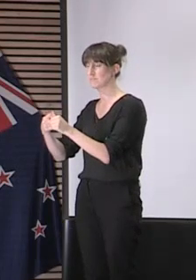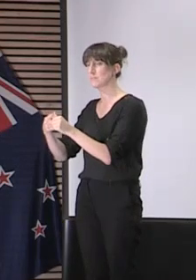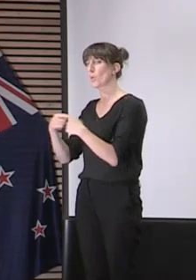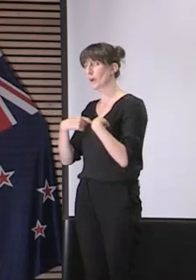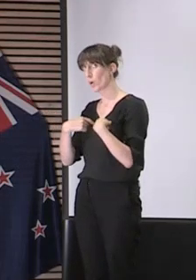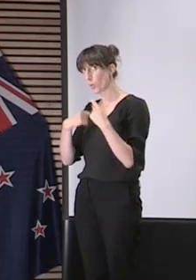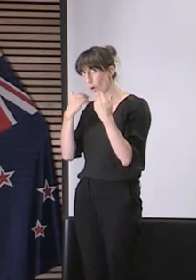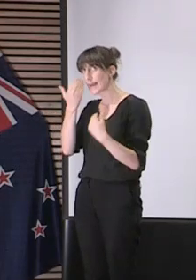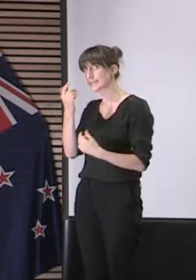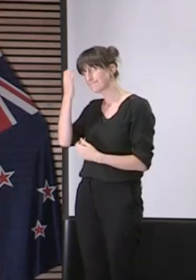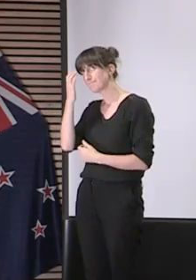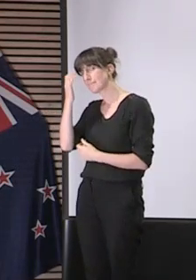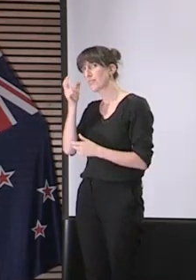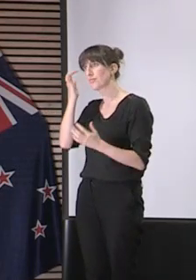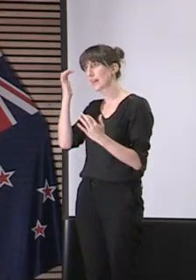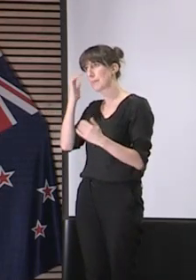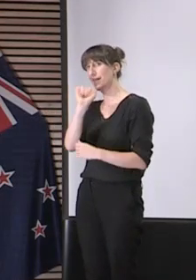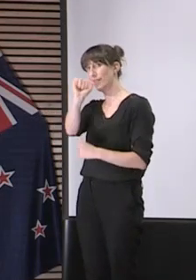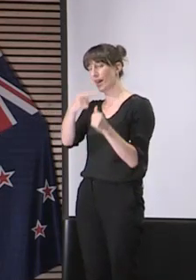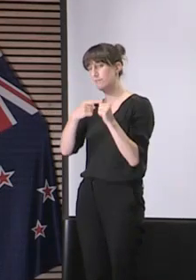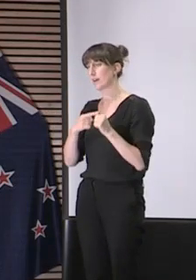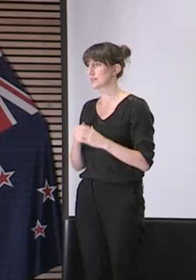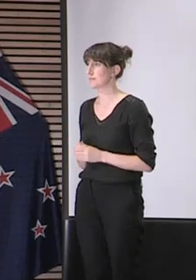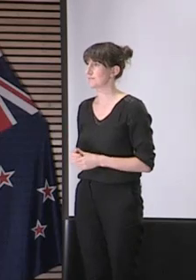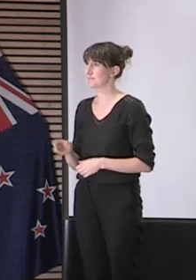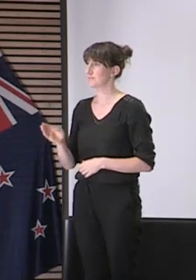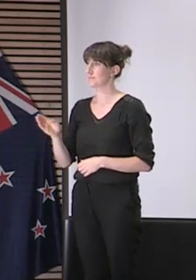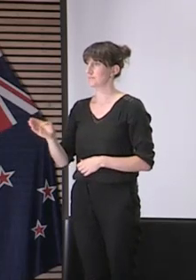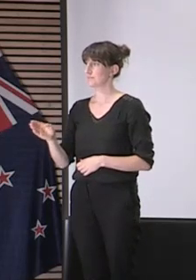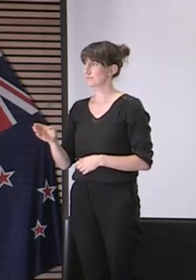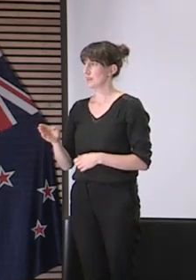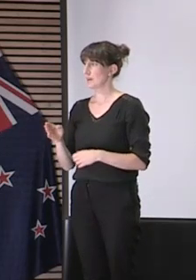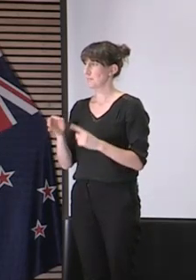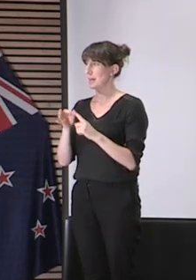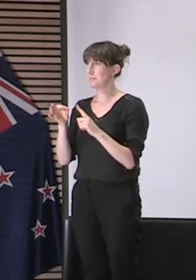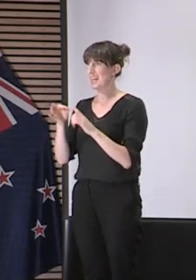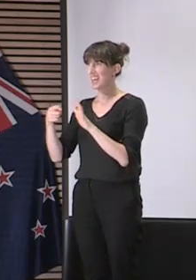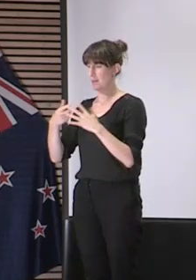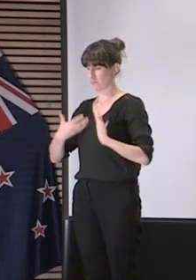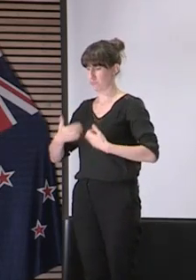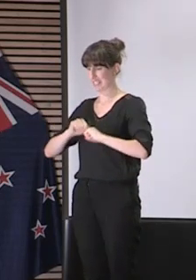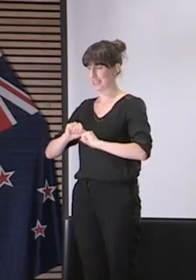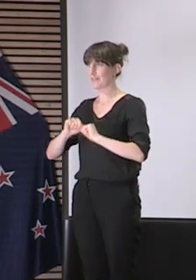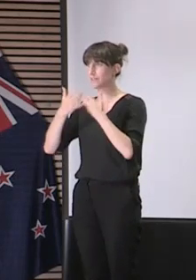consistent advice throughout and the WHO advice is appropriate with the sad vice we have taken and we keep it